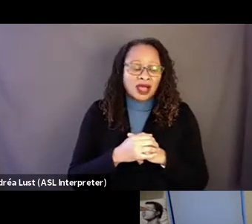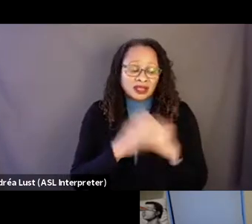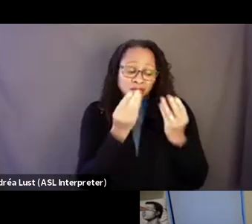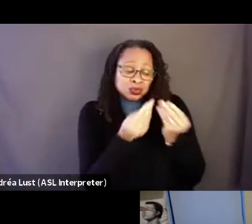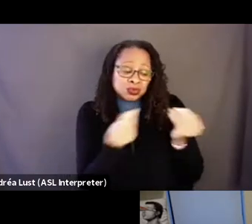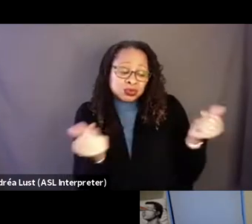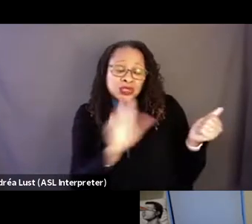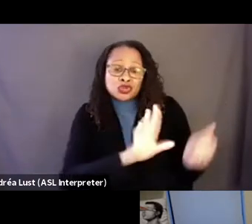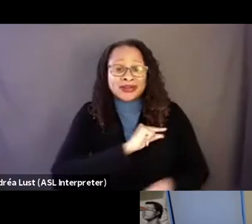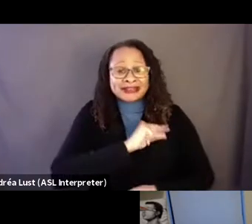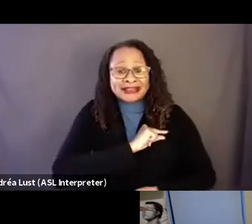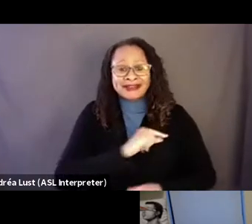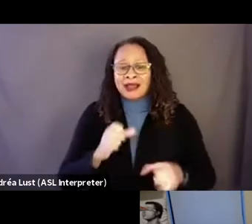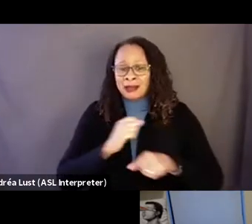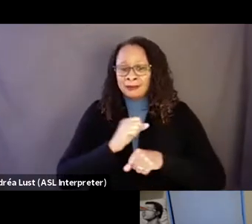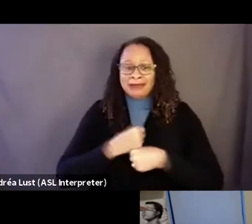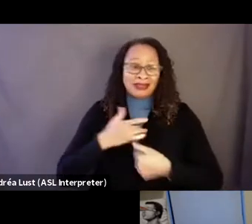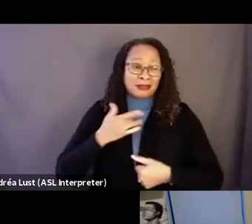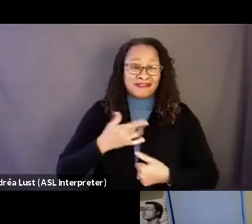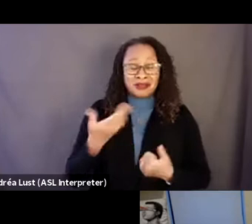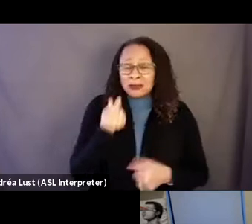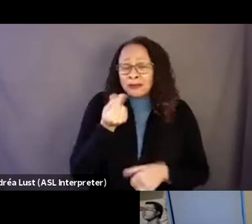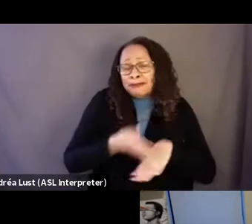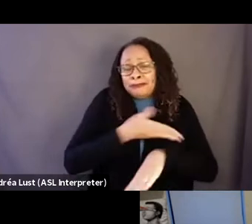and making people feel a little bit better and more comfortable,